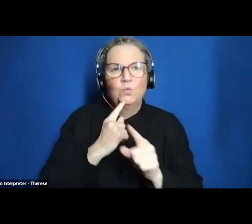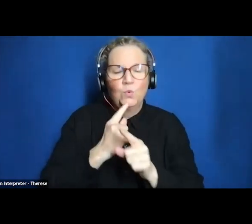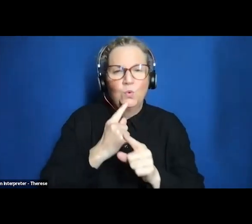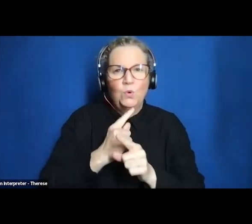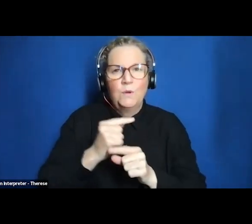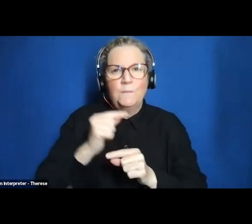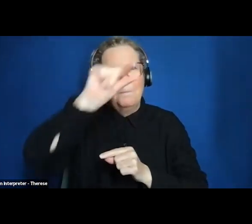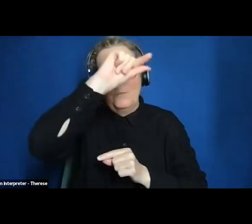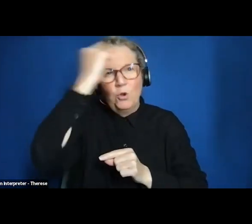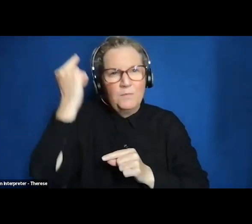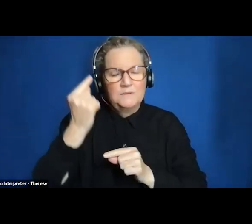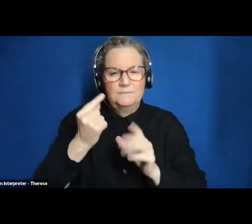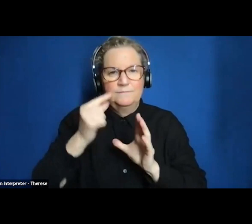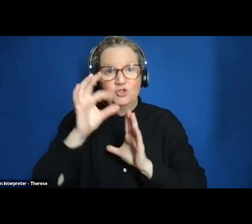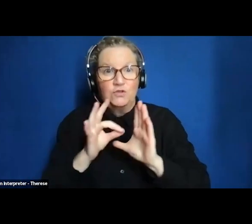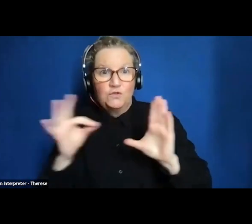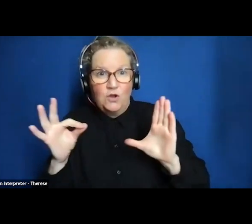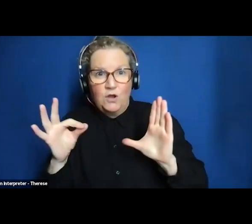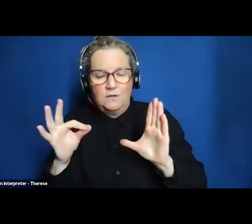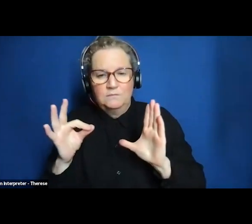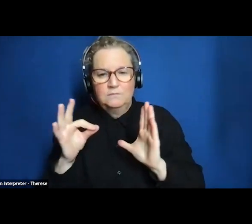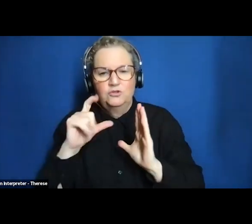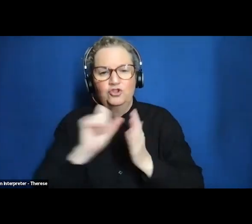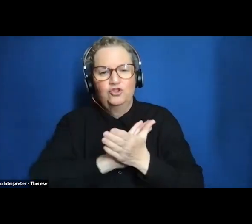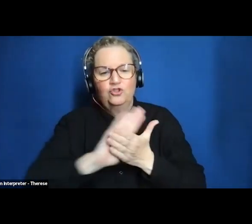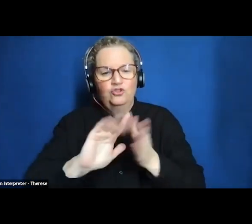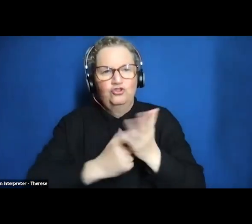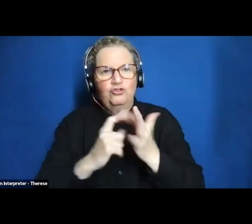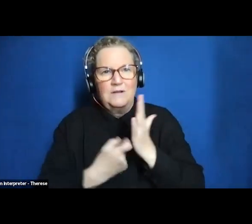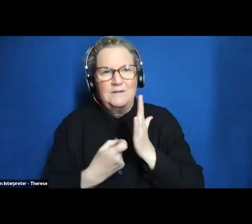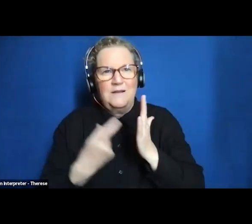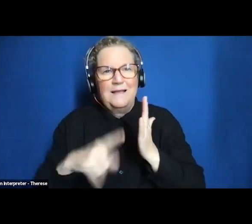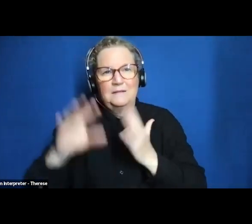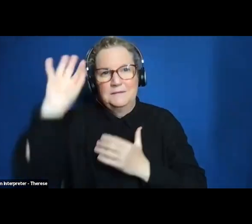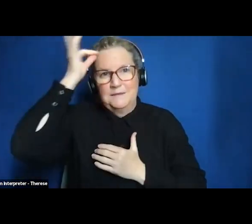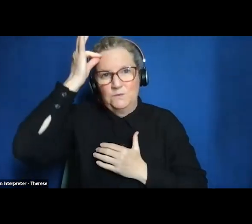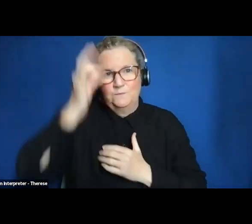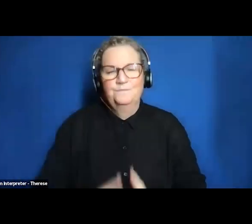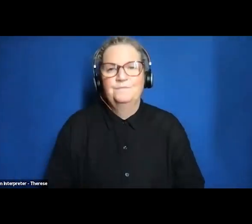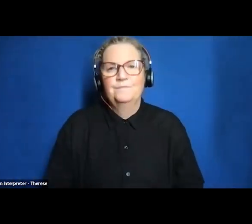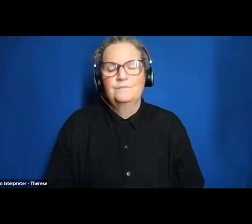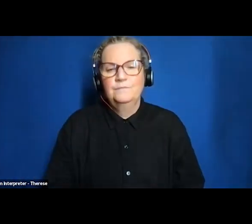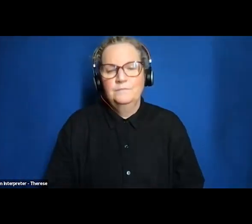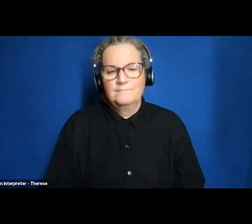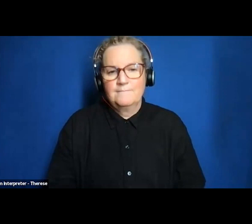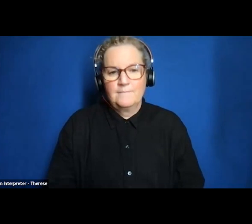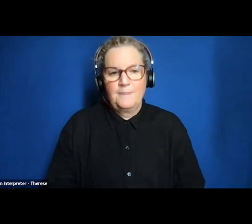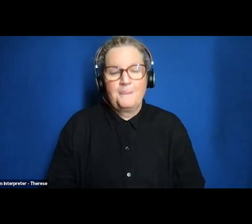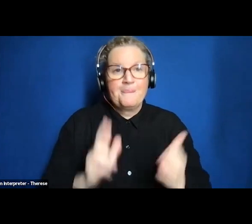and design of the Charter and Council. The National Disability Data Asset